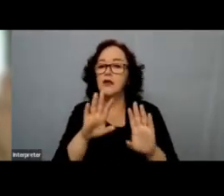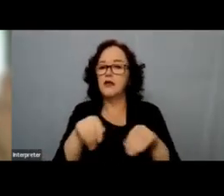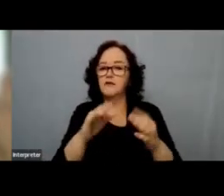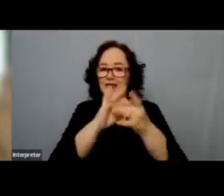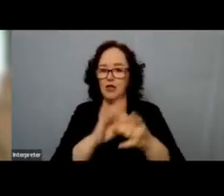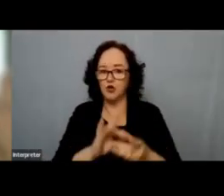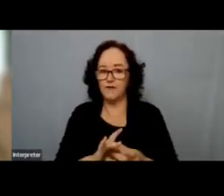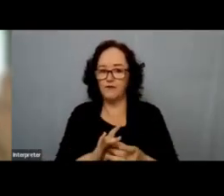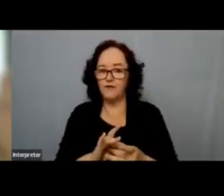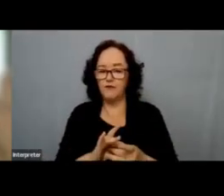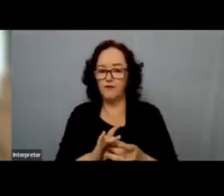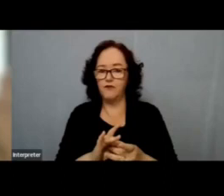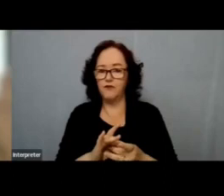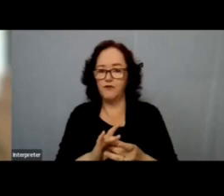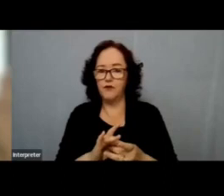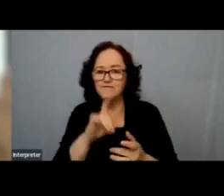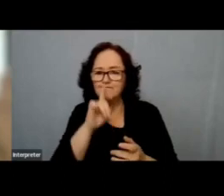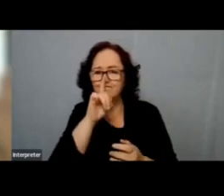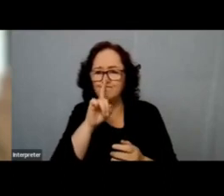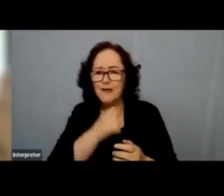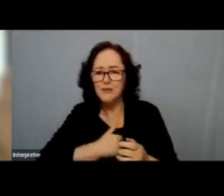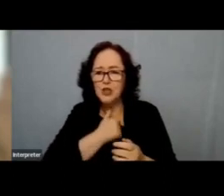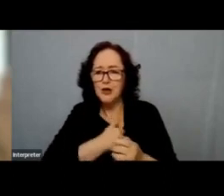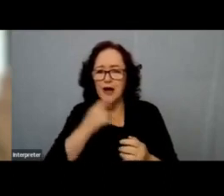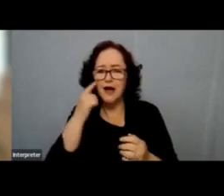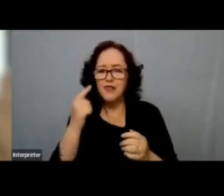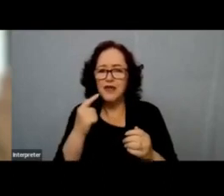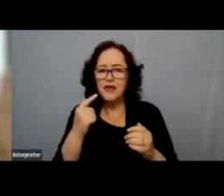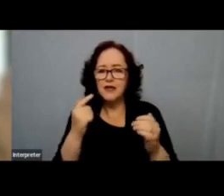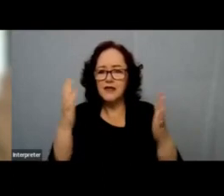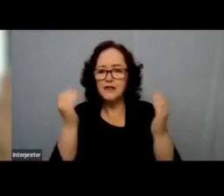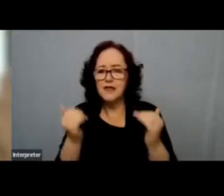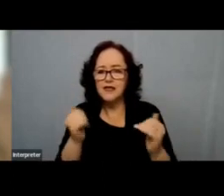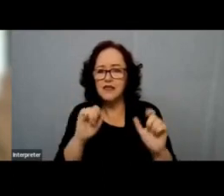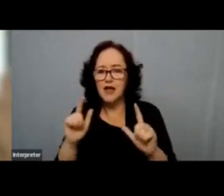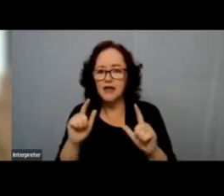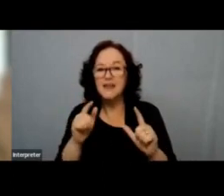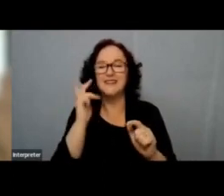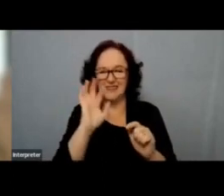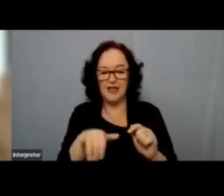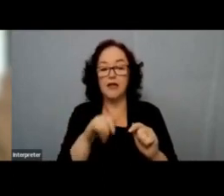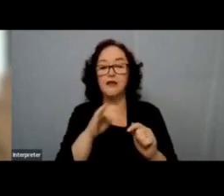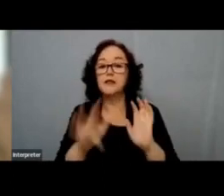apologize, I believe we're on the next slide. The middle section here provides narrative